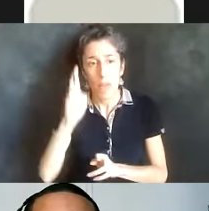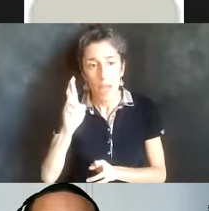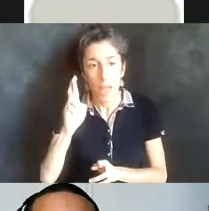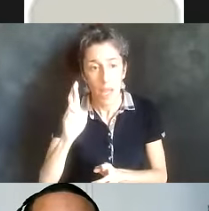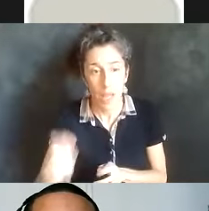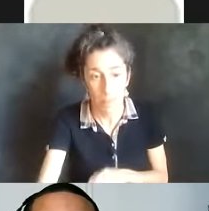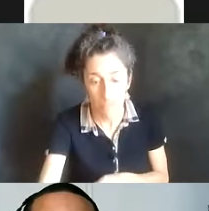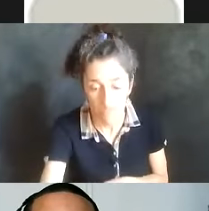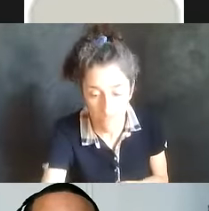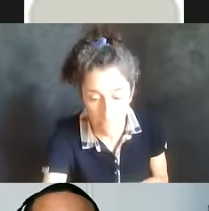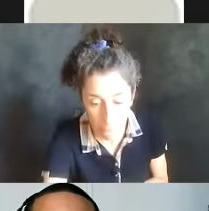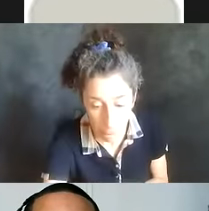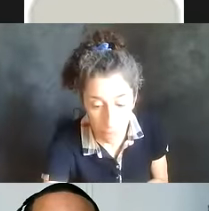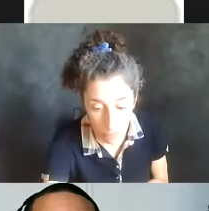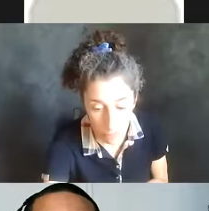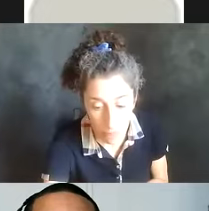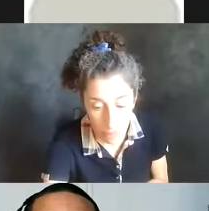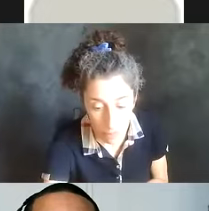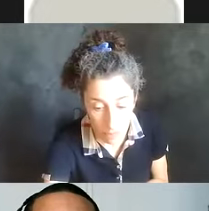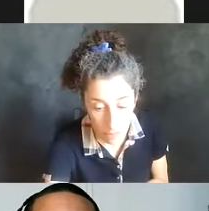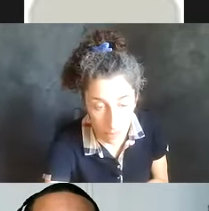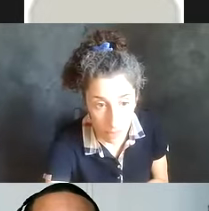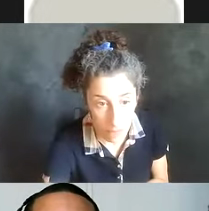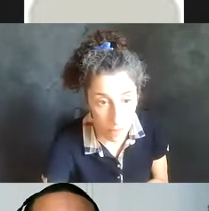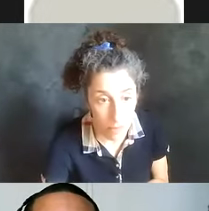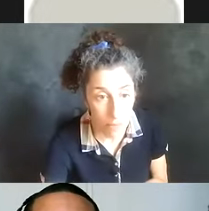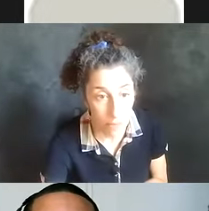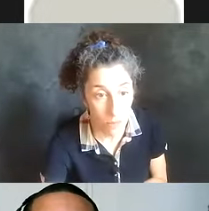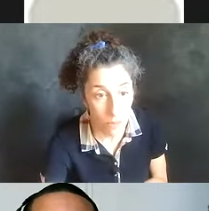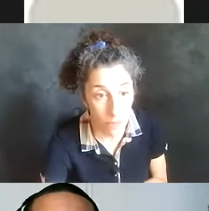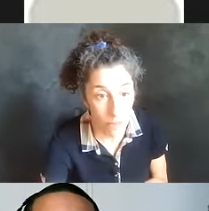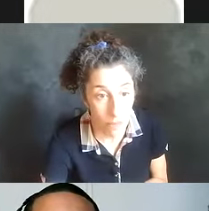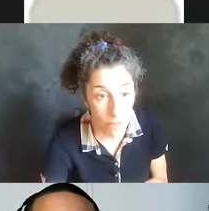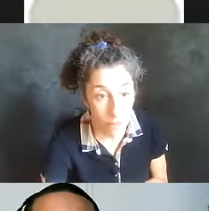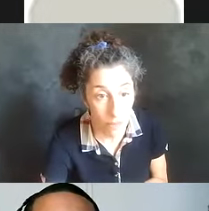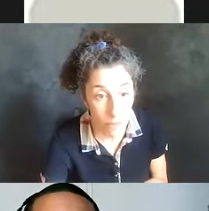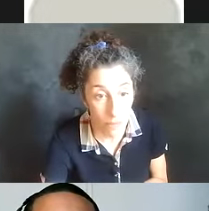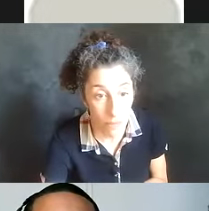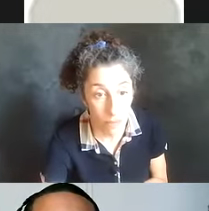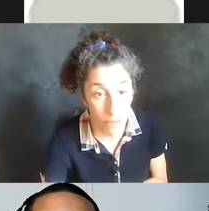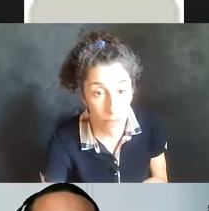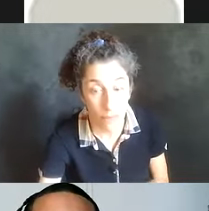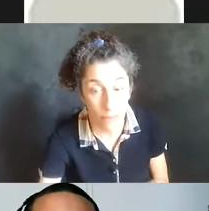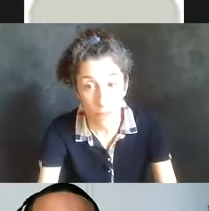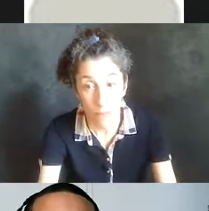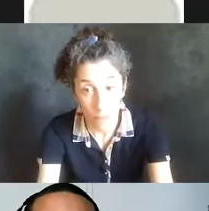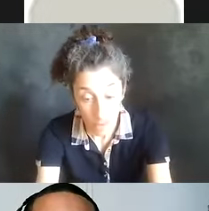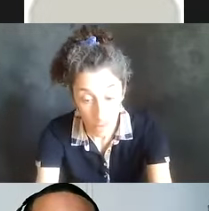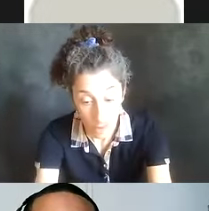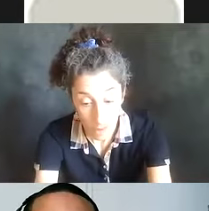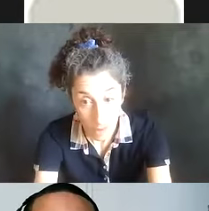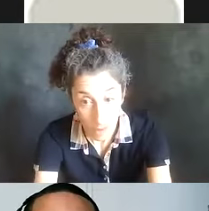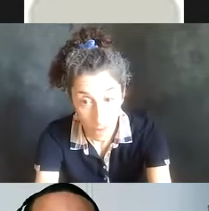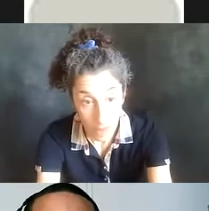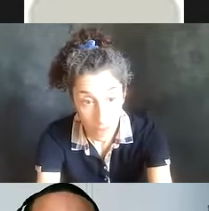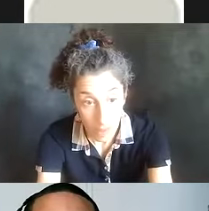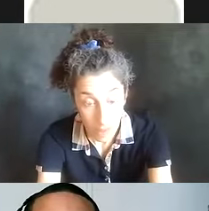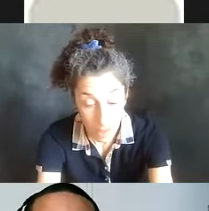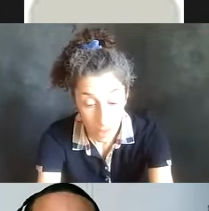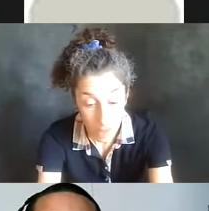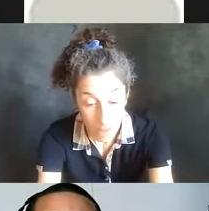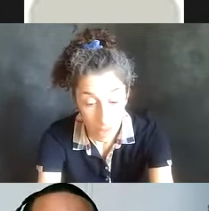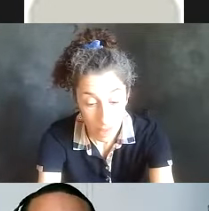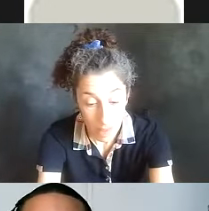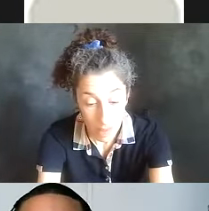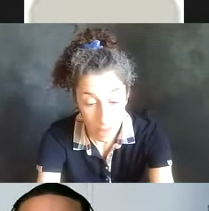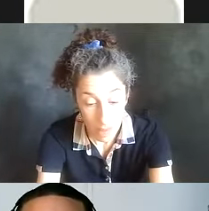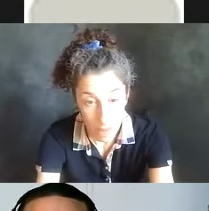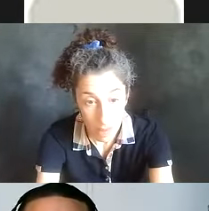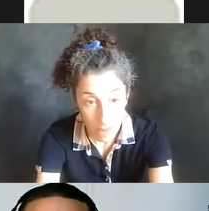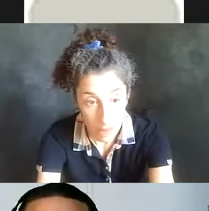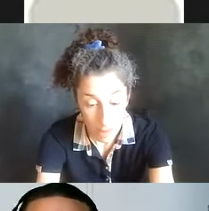which is the border town of El Paso, Texas. I grew up in Gatas until I was eight and moved to El Paso